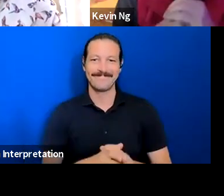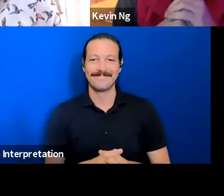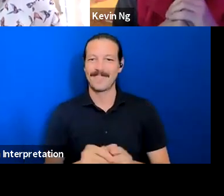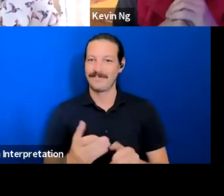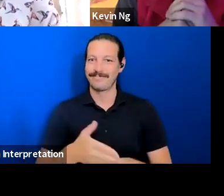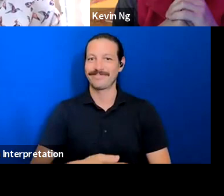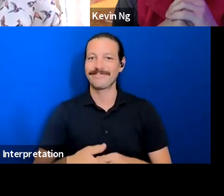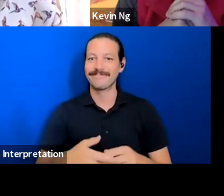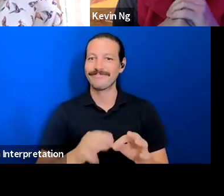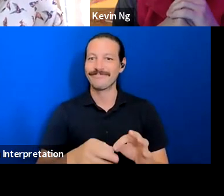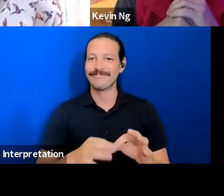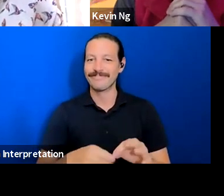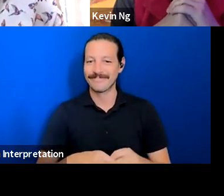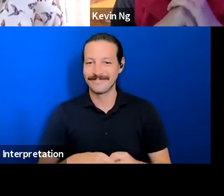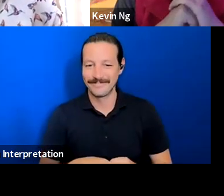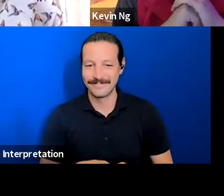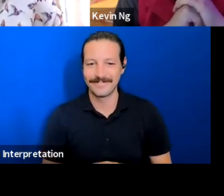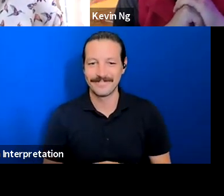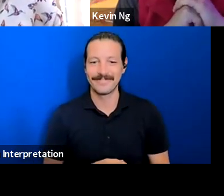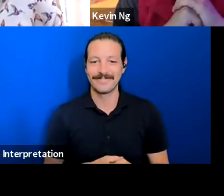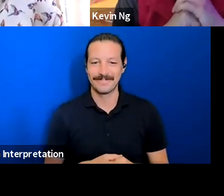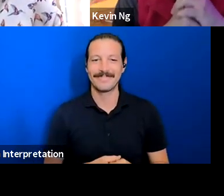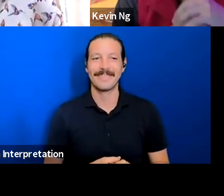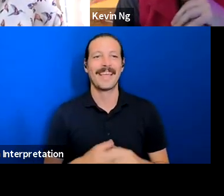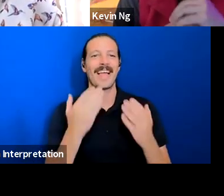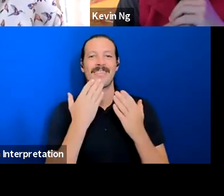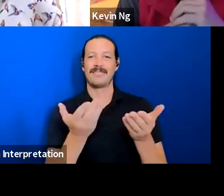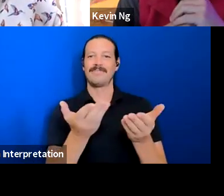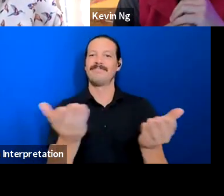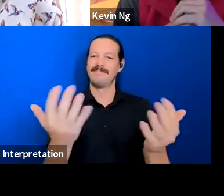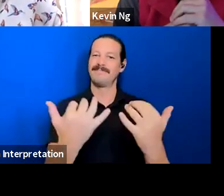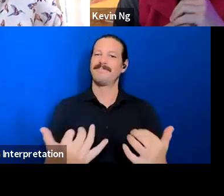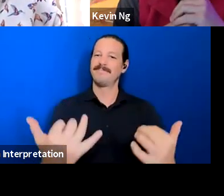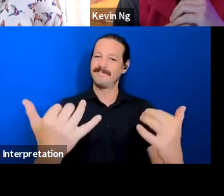thanks to all of you for joining us for your great questions and your interest in peer assessment.